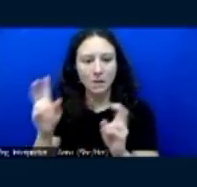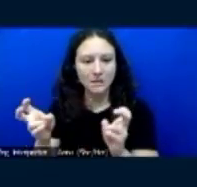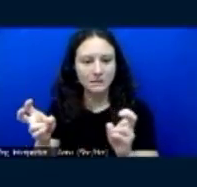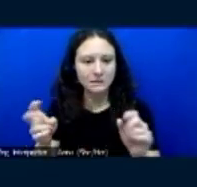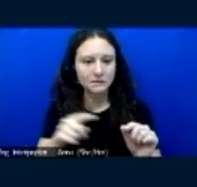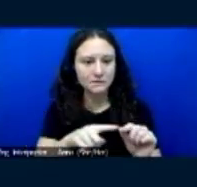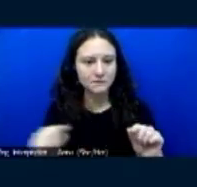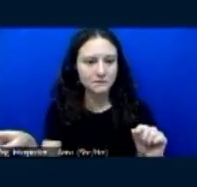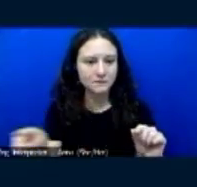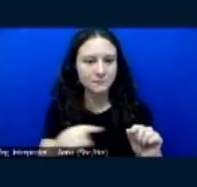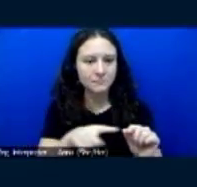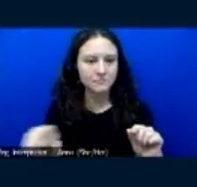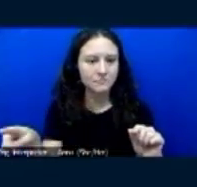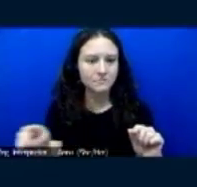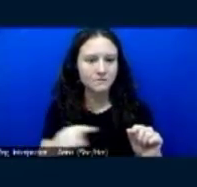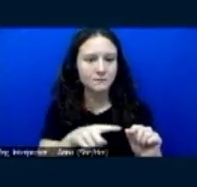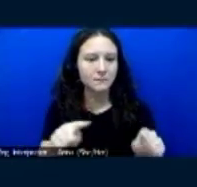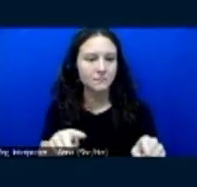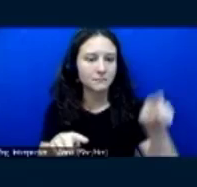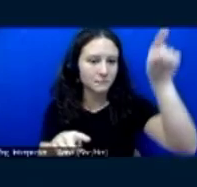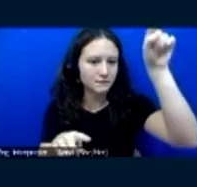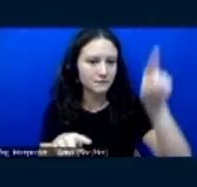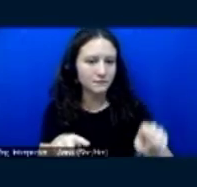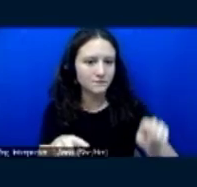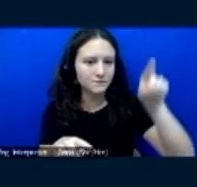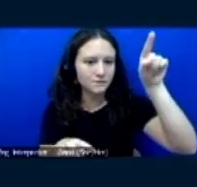And on the ordinate, you'd have the IC award rate.